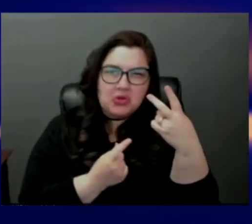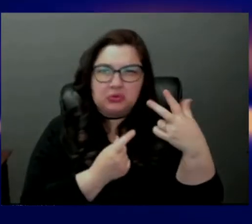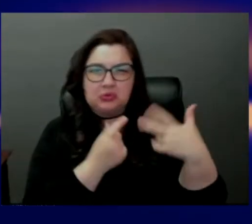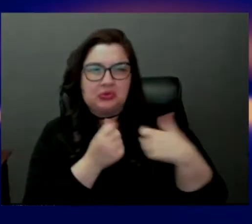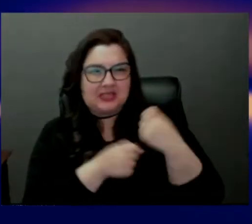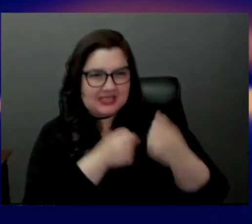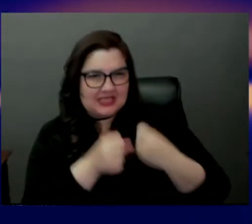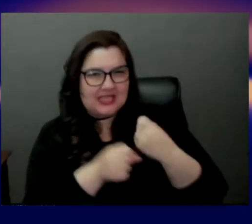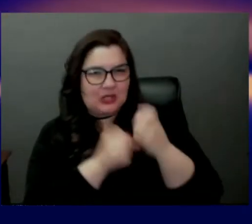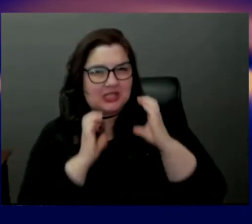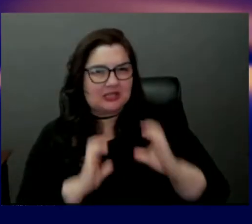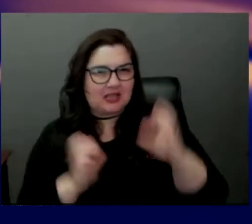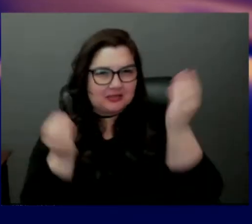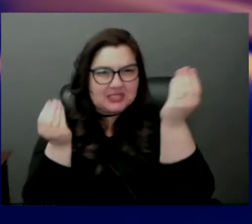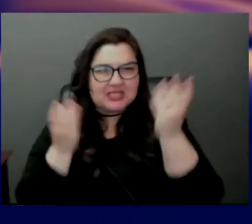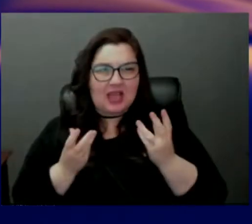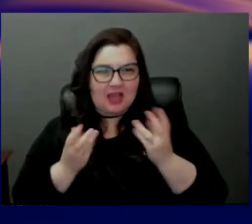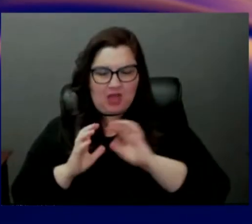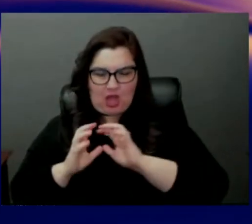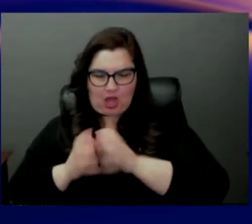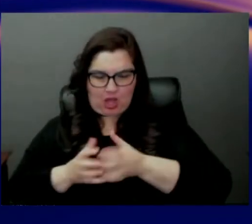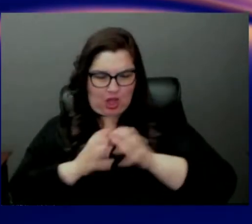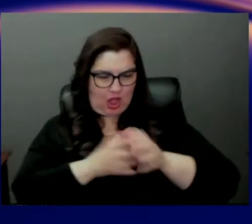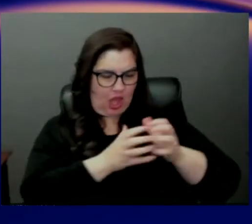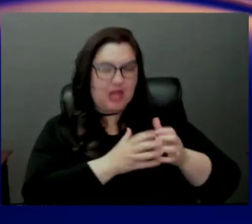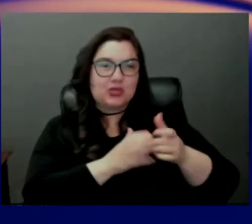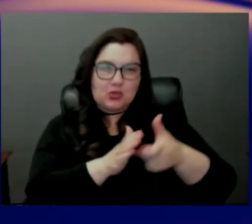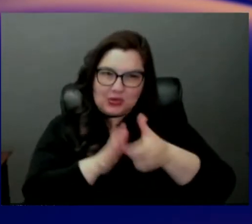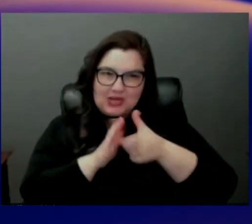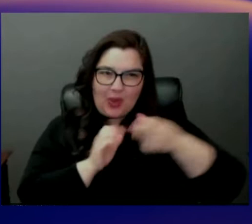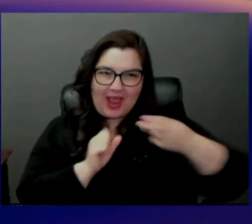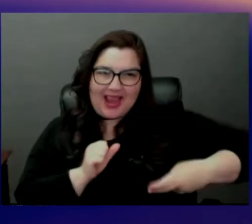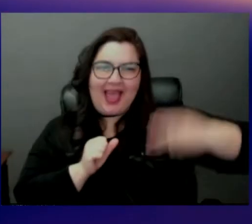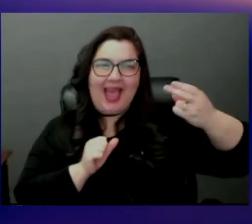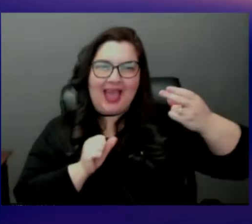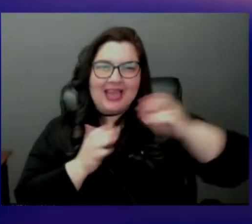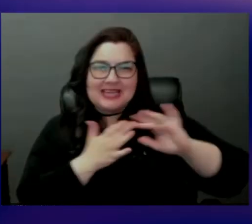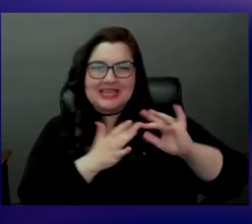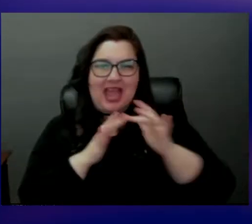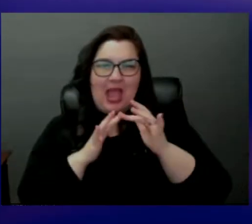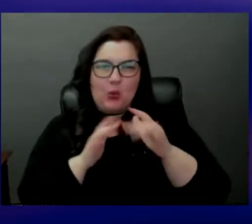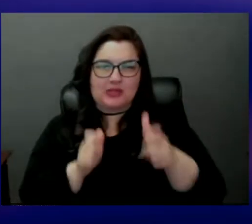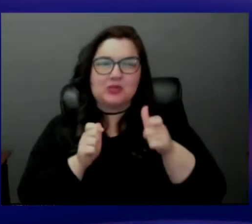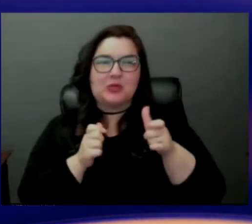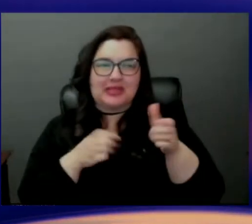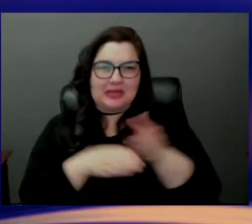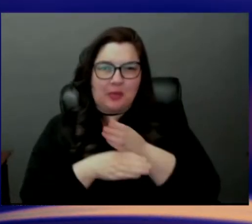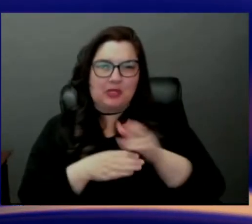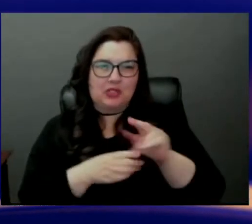that require high networking speed between the nodes as well as applications that need to support